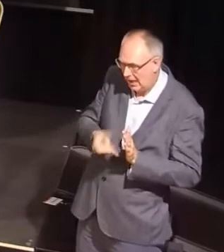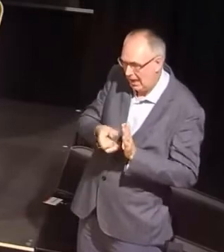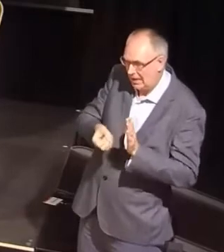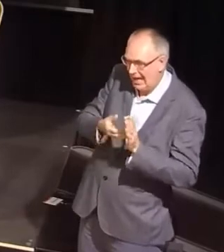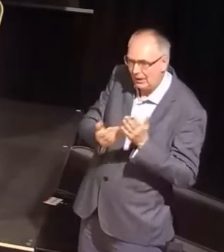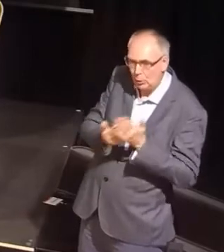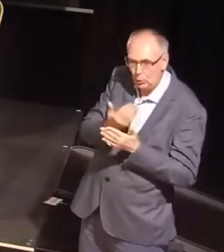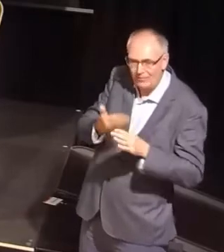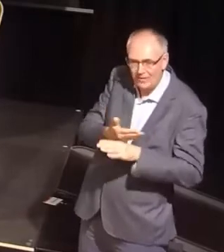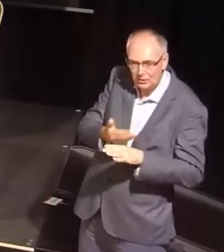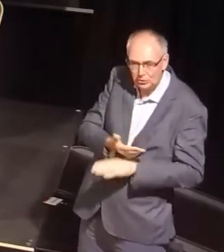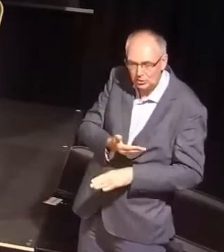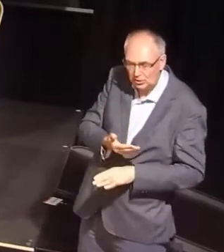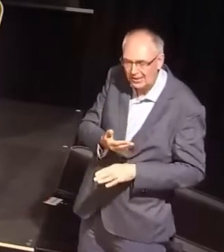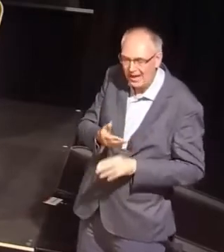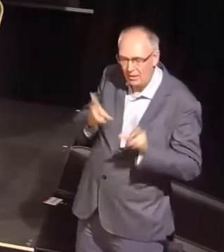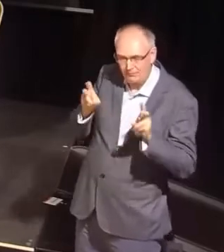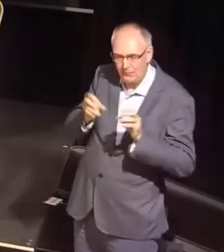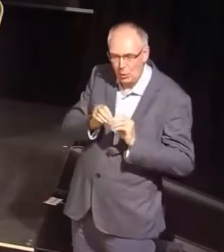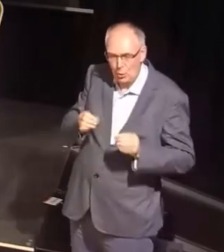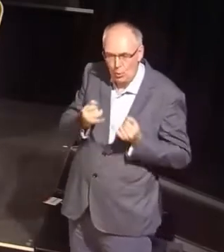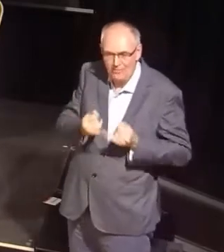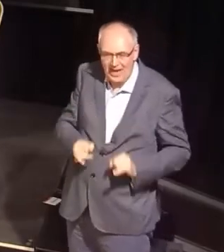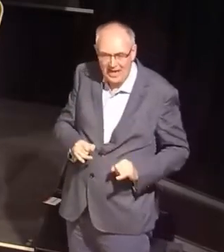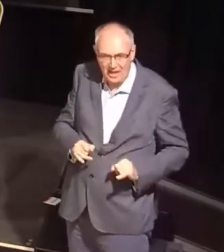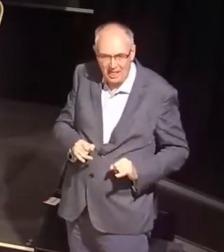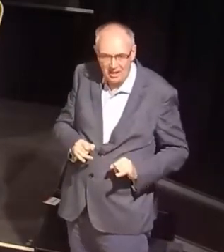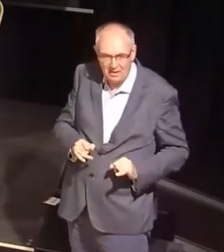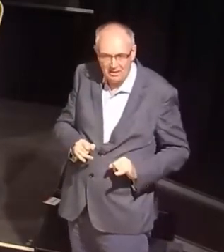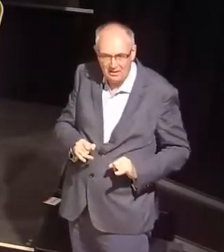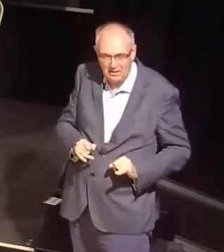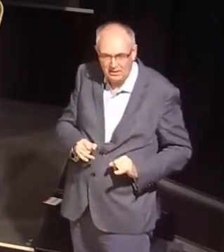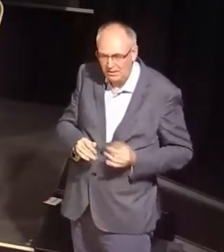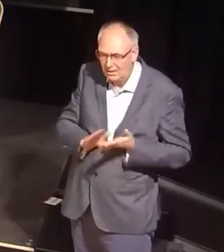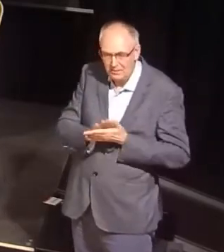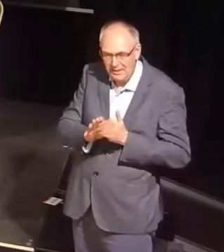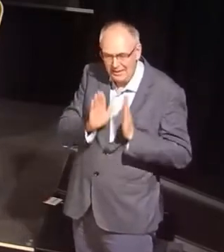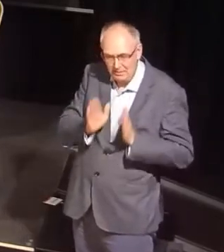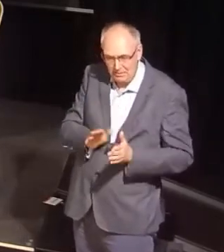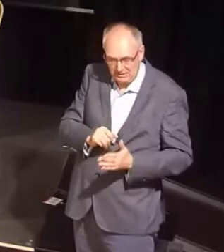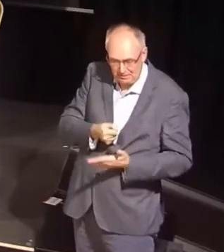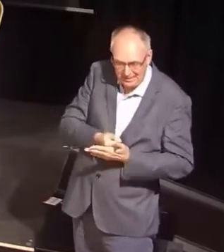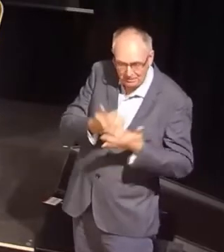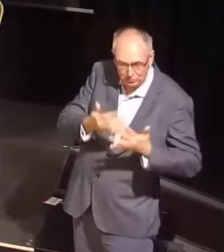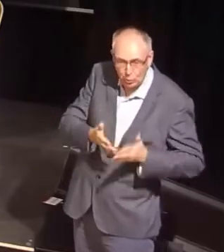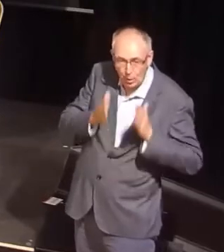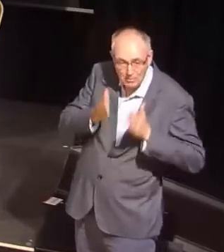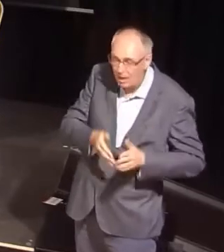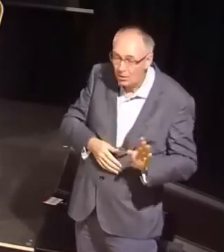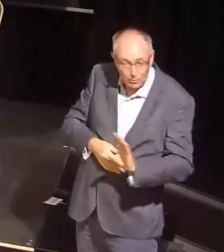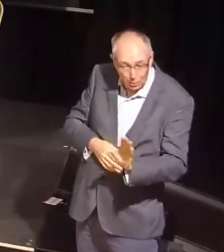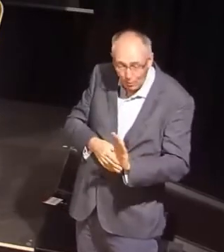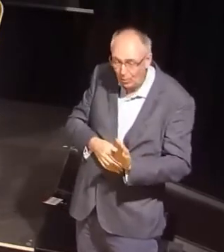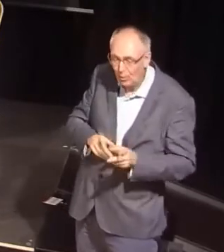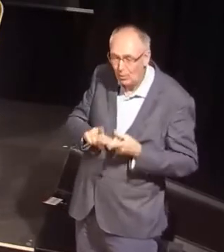It has now a no-fail mode. So you don't actually have to meet a minimum score, you don't have to hit any of the blocks